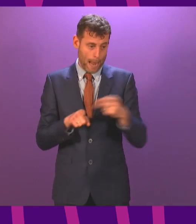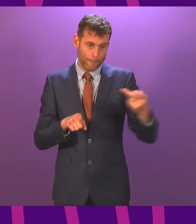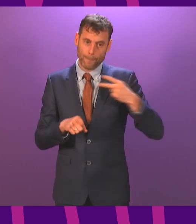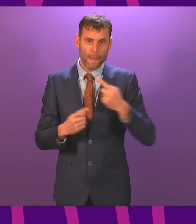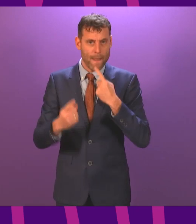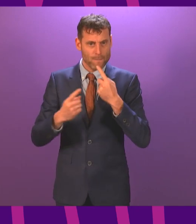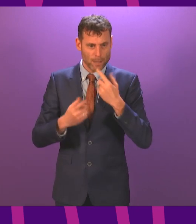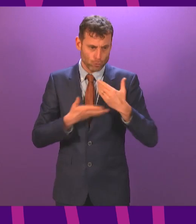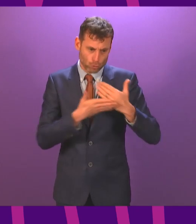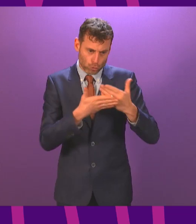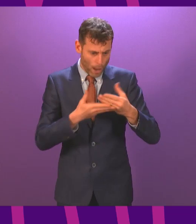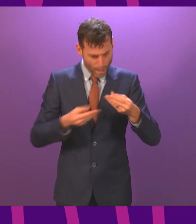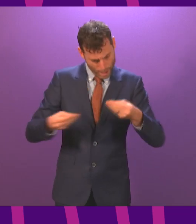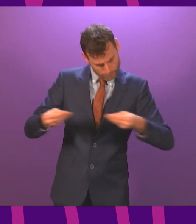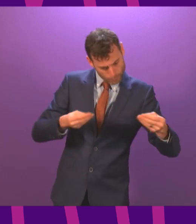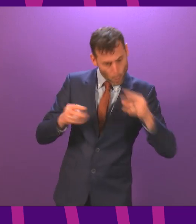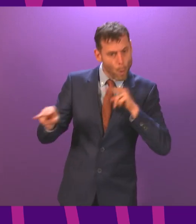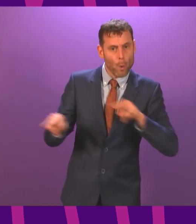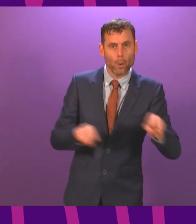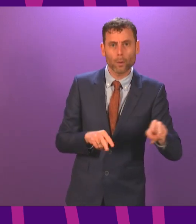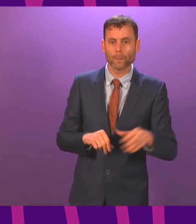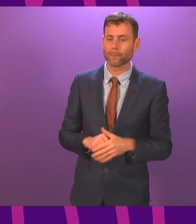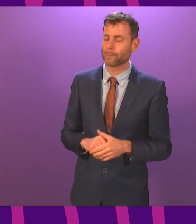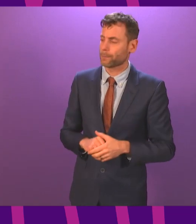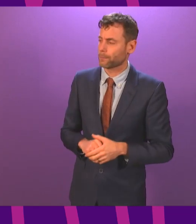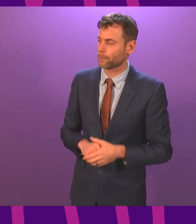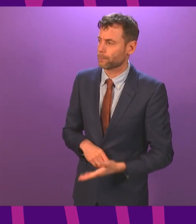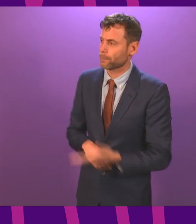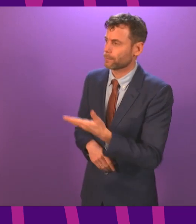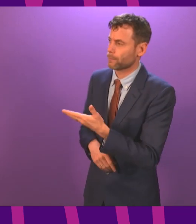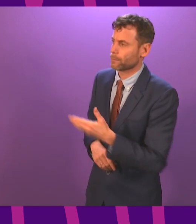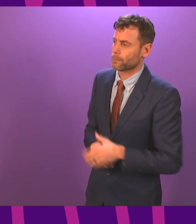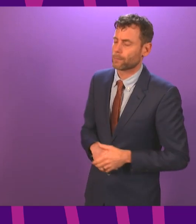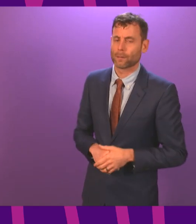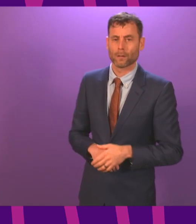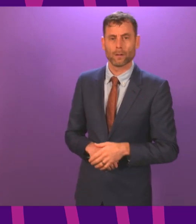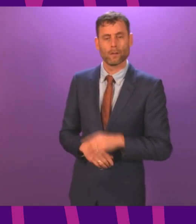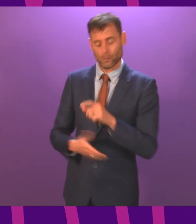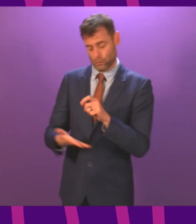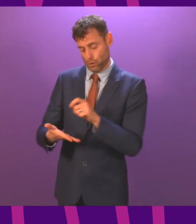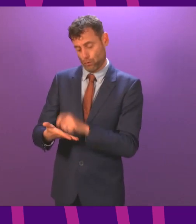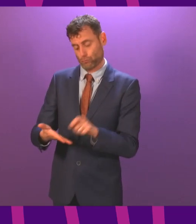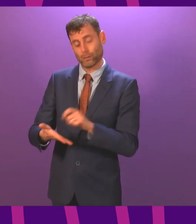Mark Griffin (Central Scotland) (Lab): An answer to a written question shows that